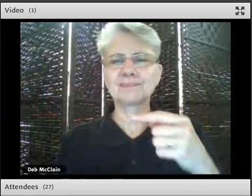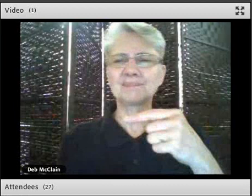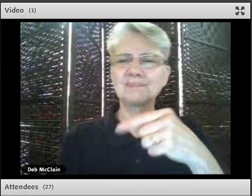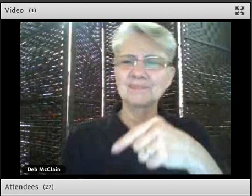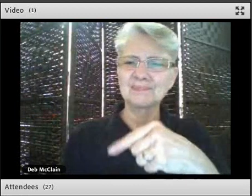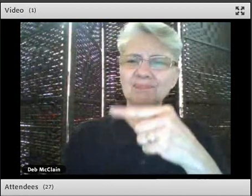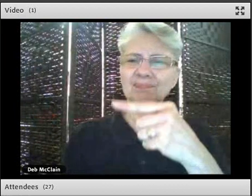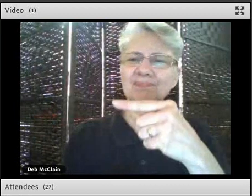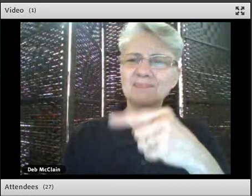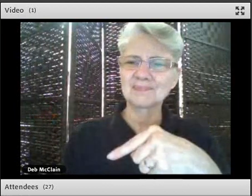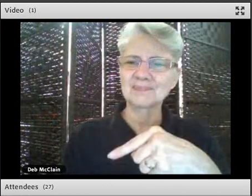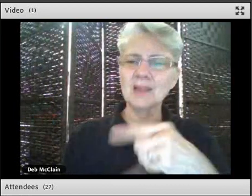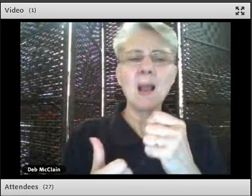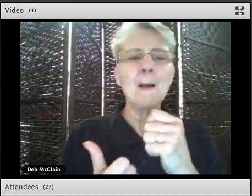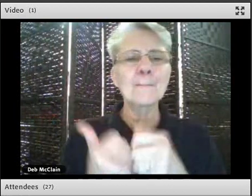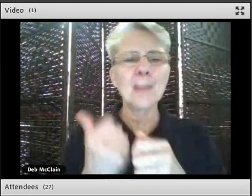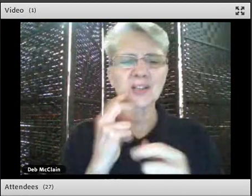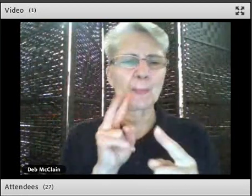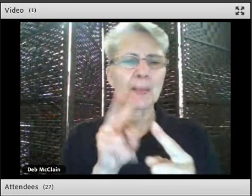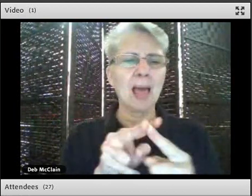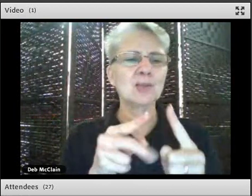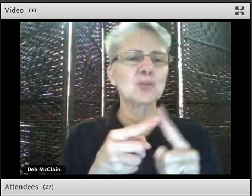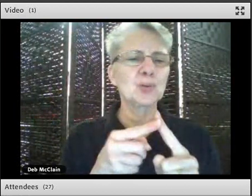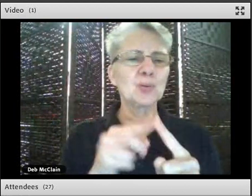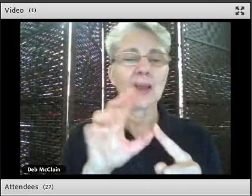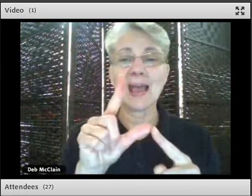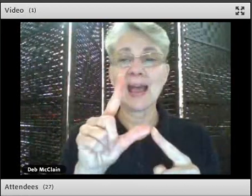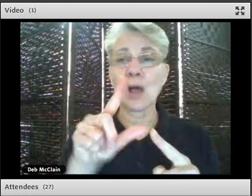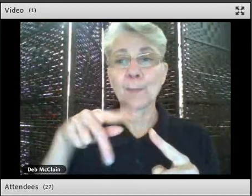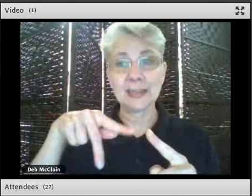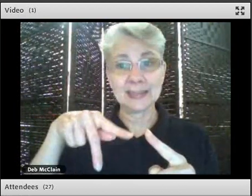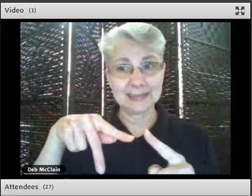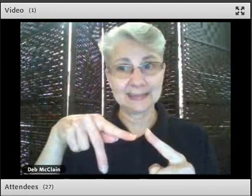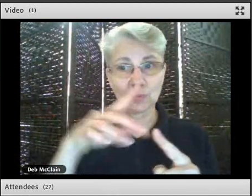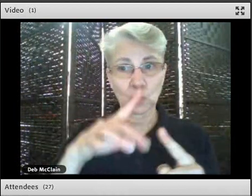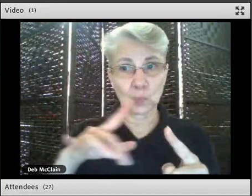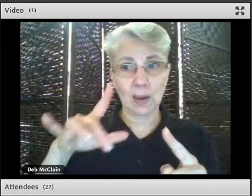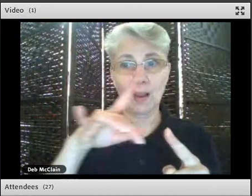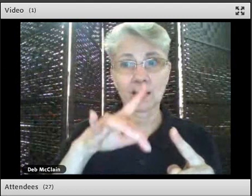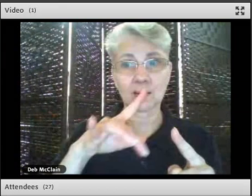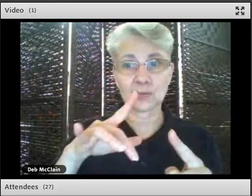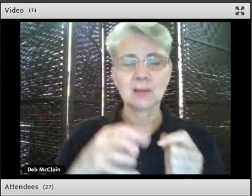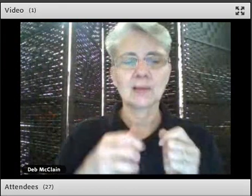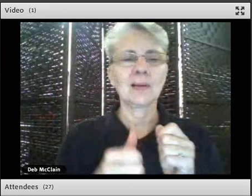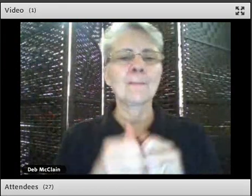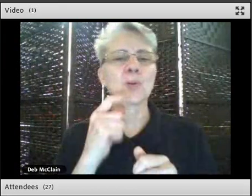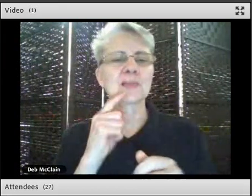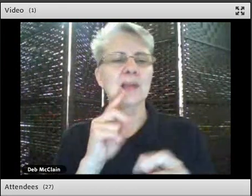and some of it is applicable only to magnetic tapes. So there's not a whole lot of it that is going to be